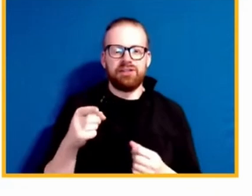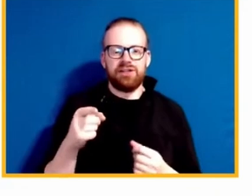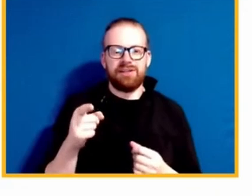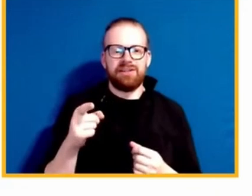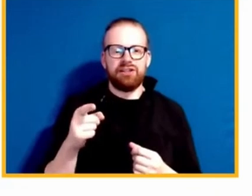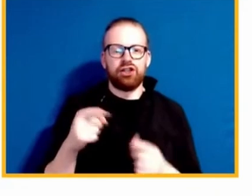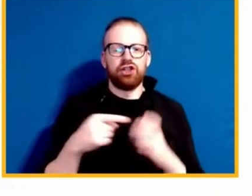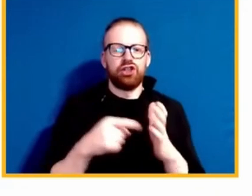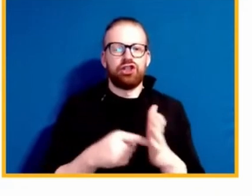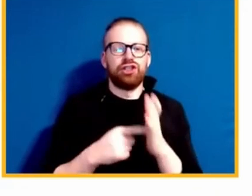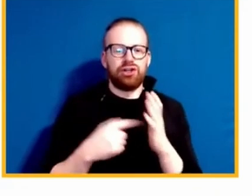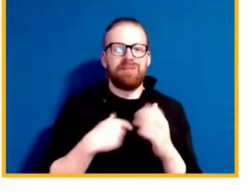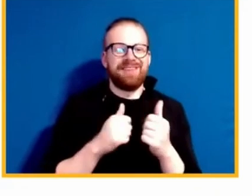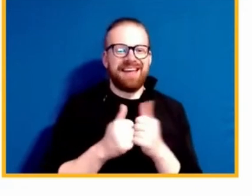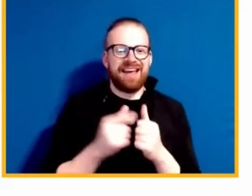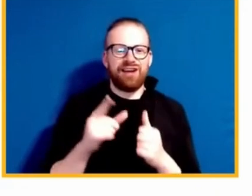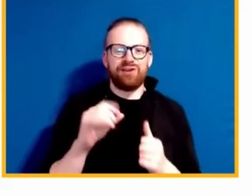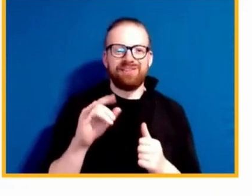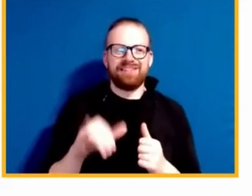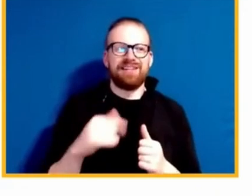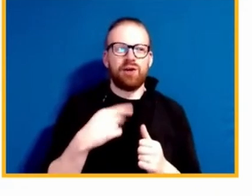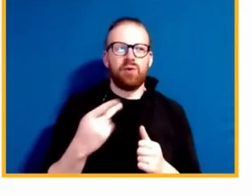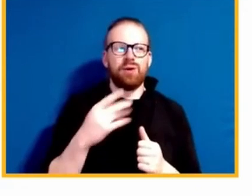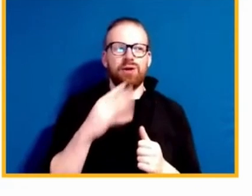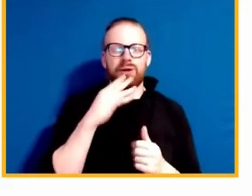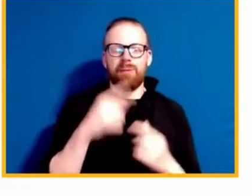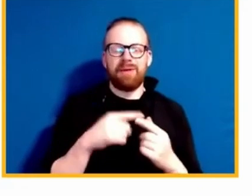show me how you did that, but we we can talk about that later.